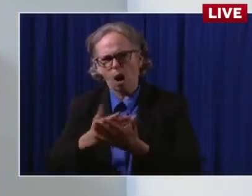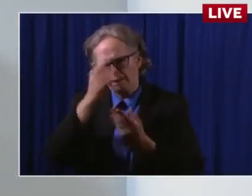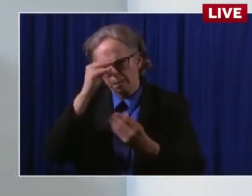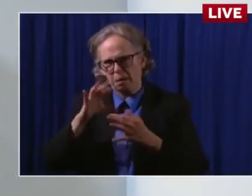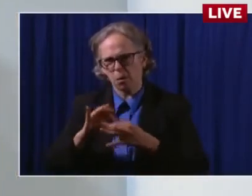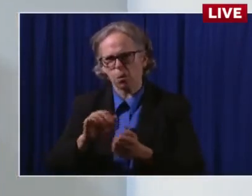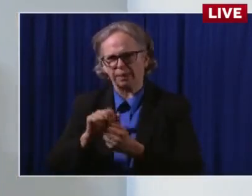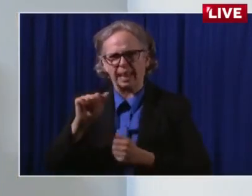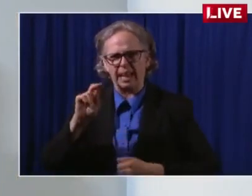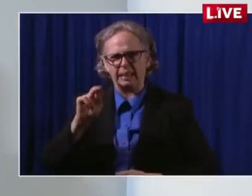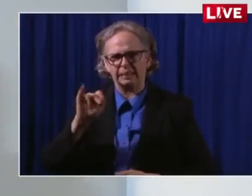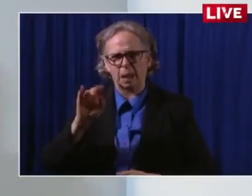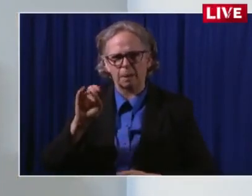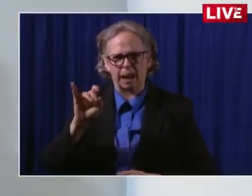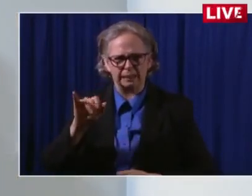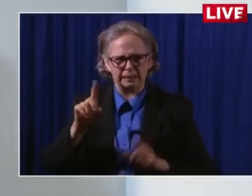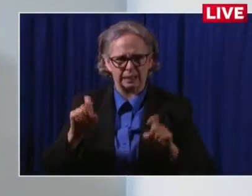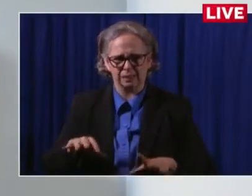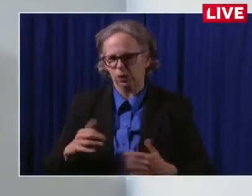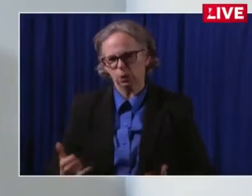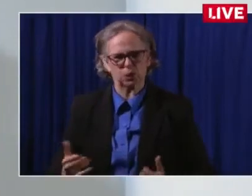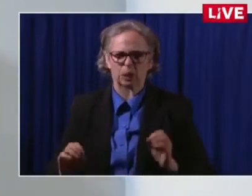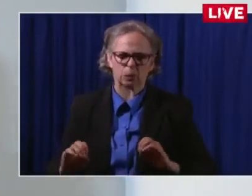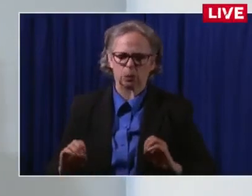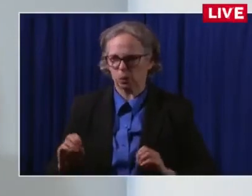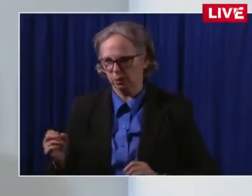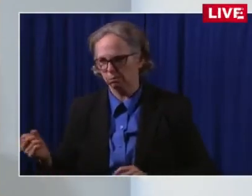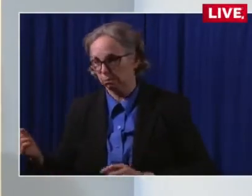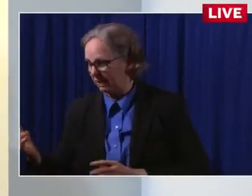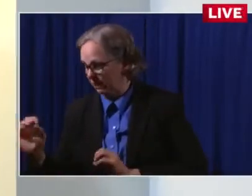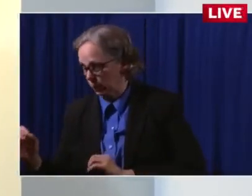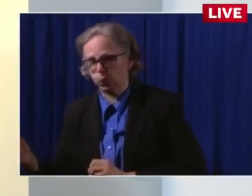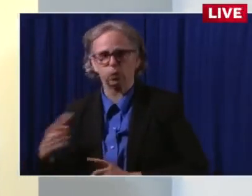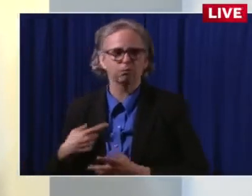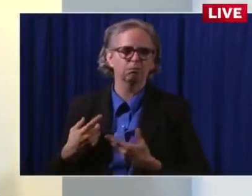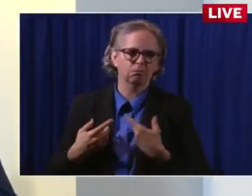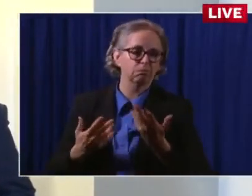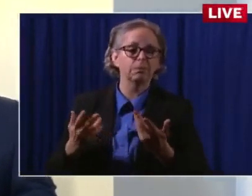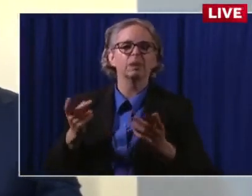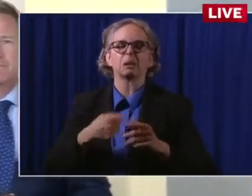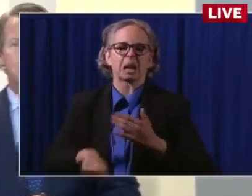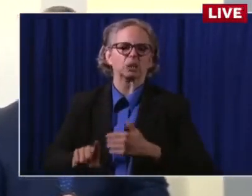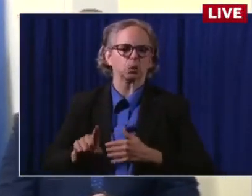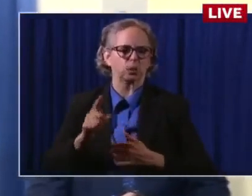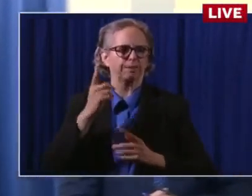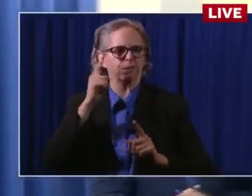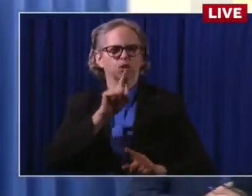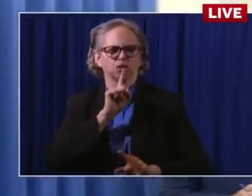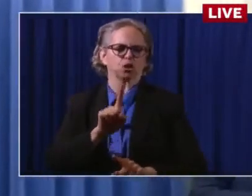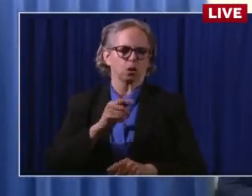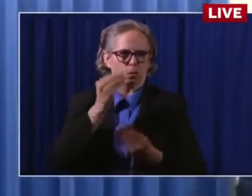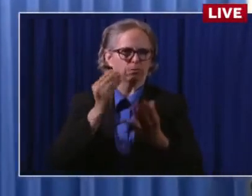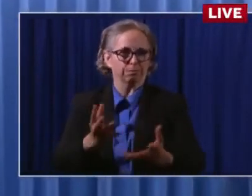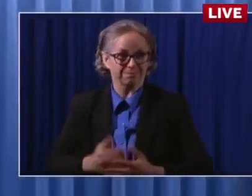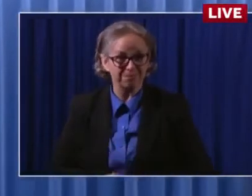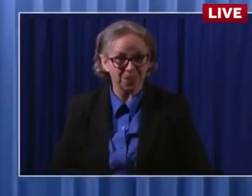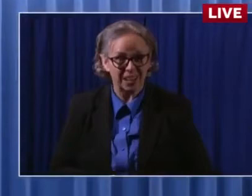BUT I WILL GIVE A FULL REPORT ON THAT ON TUESDAY, WHICH I HAD PLANNED TO DO, ABOUT THE PROGRESS OF WHERE THINGS HAVE COME.